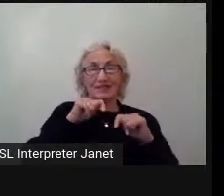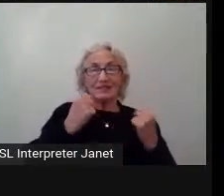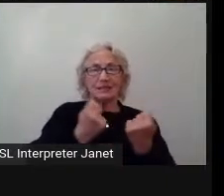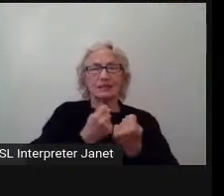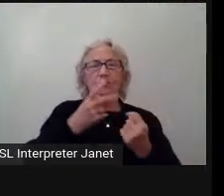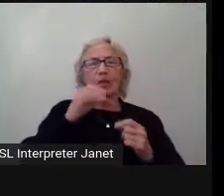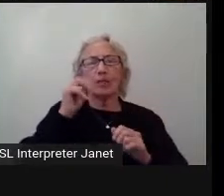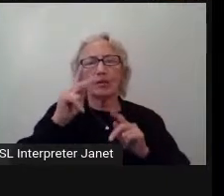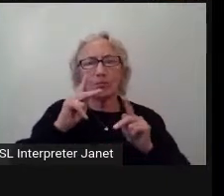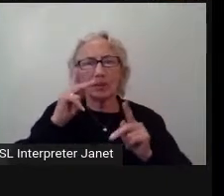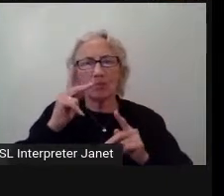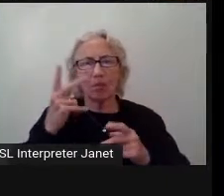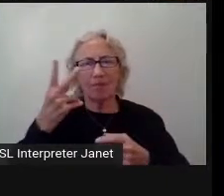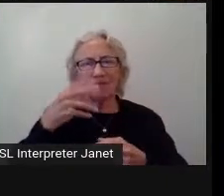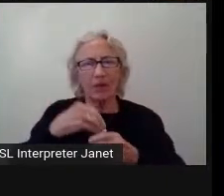We have a tight connection between